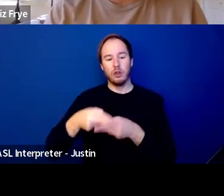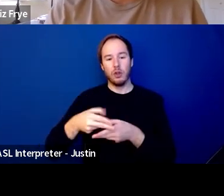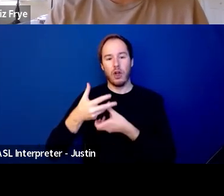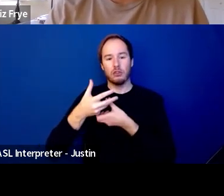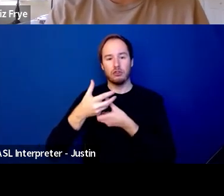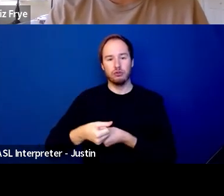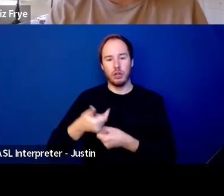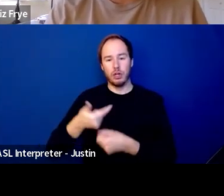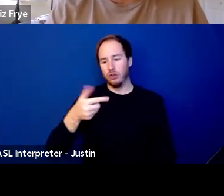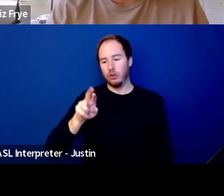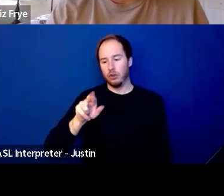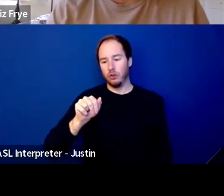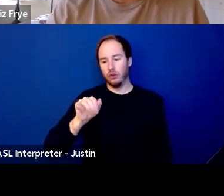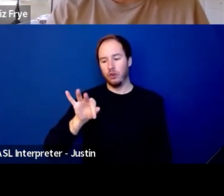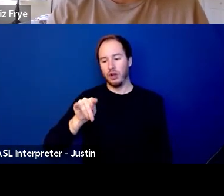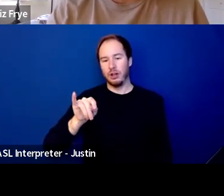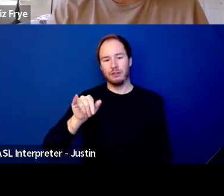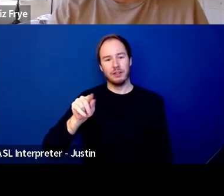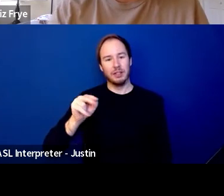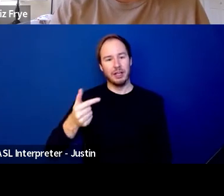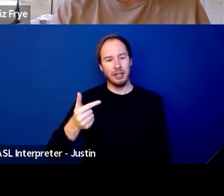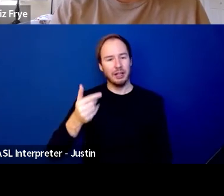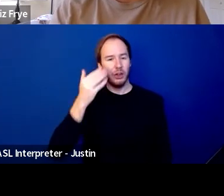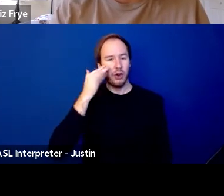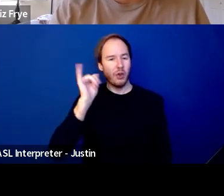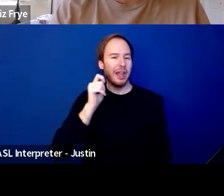So in the same way that you might do a skin graft